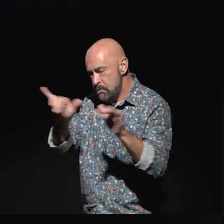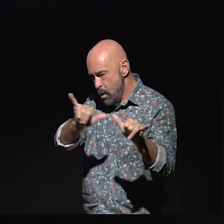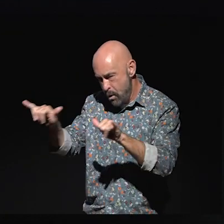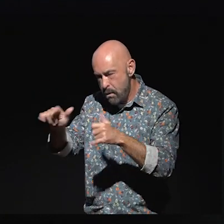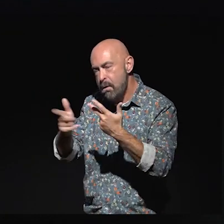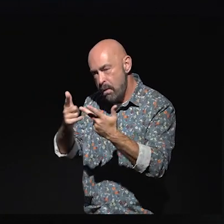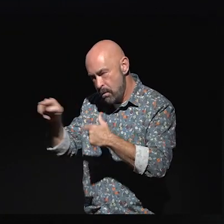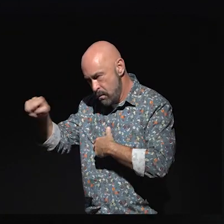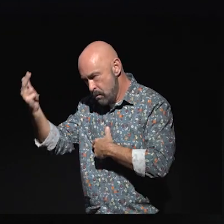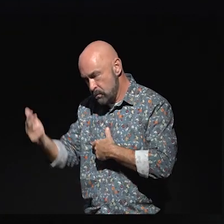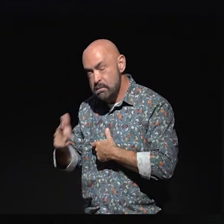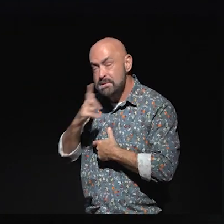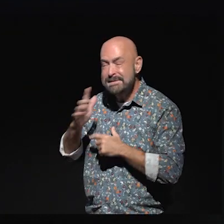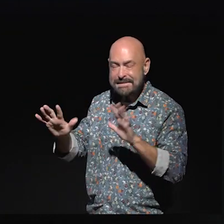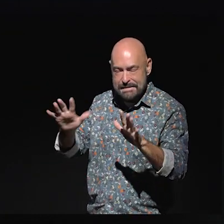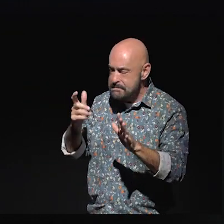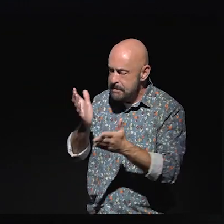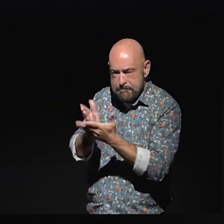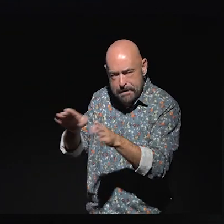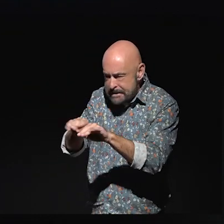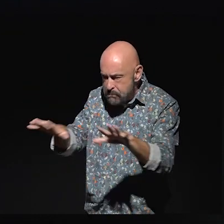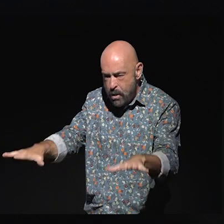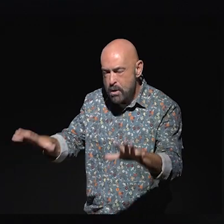similar absolute frontality,